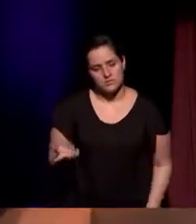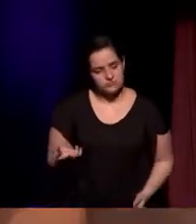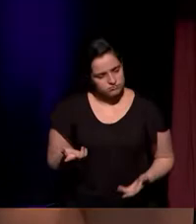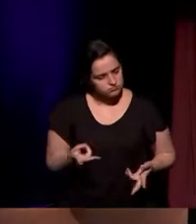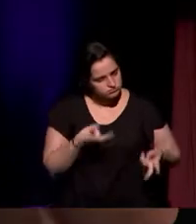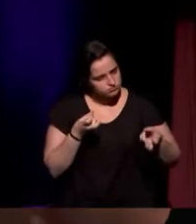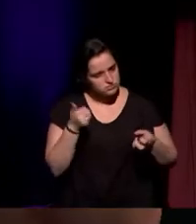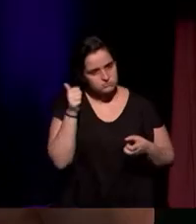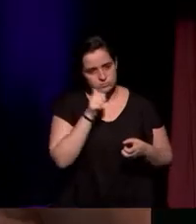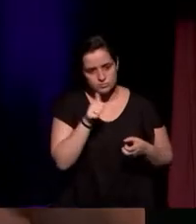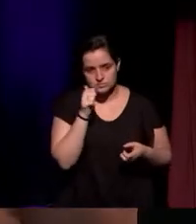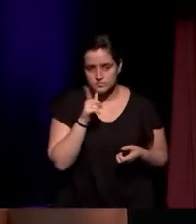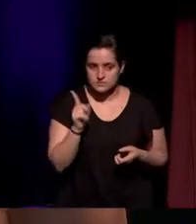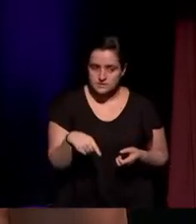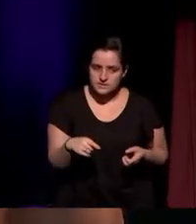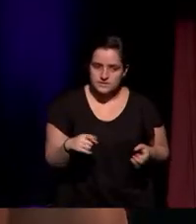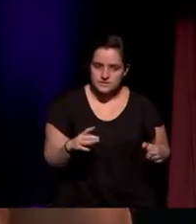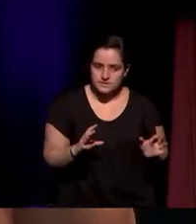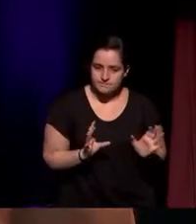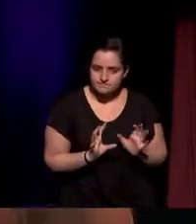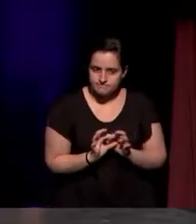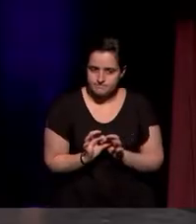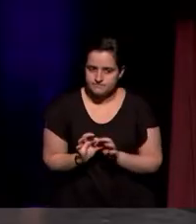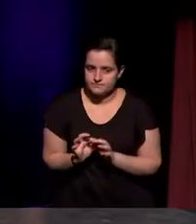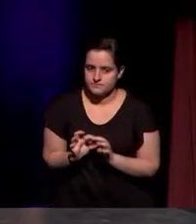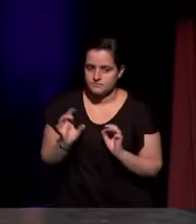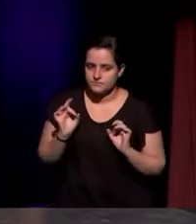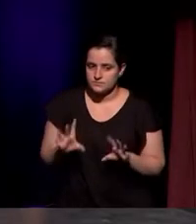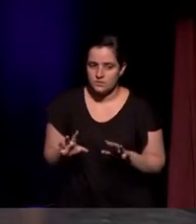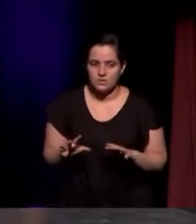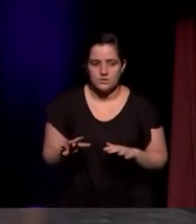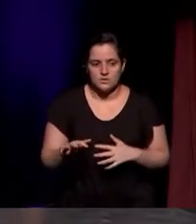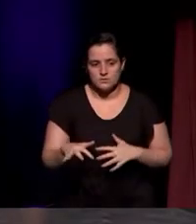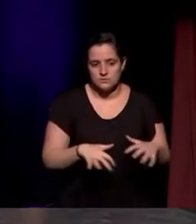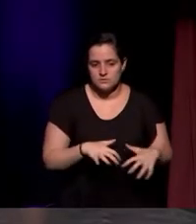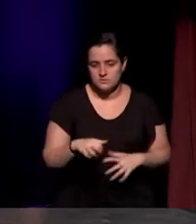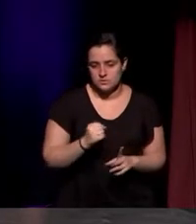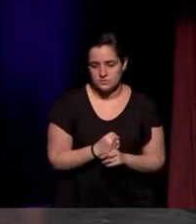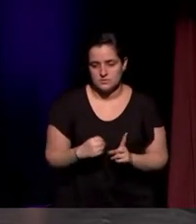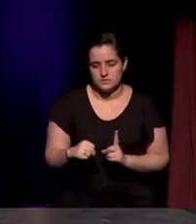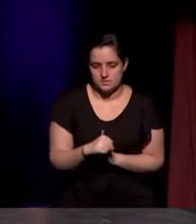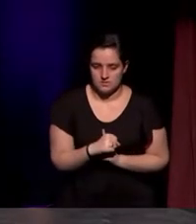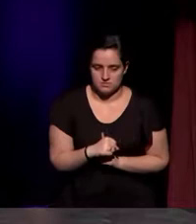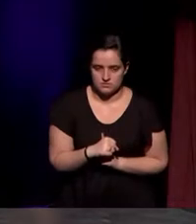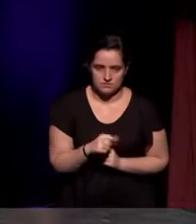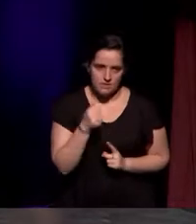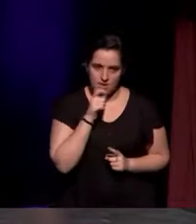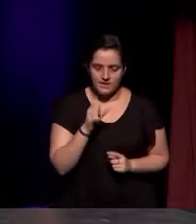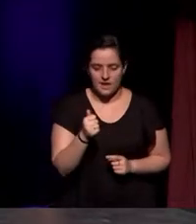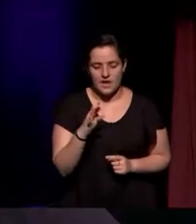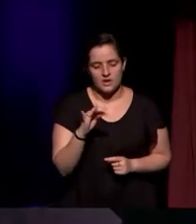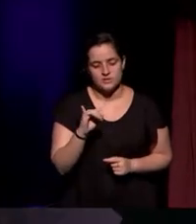very much linked to social actions, not yet as political activism.